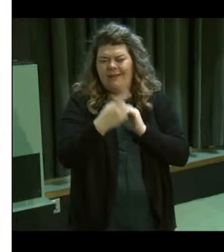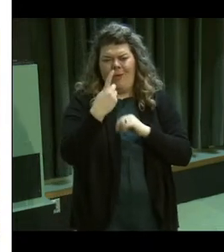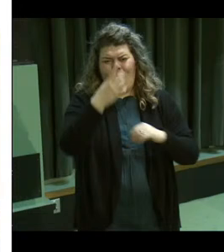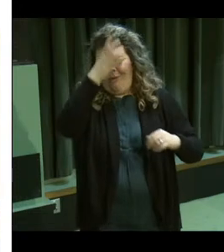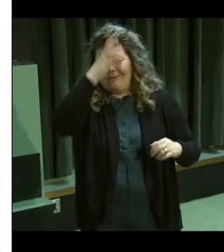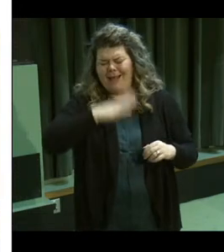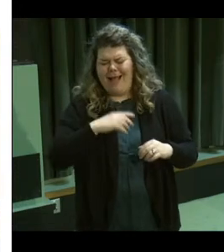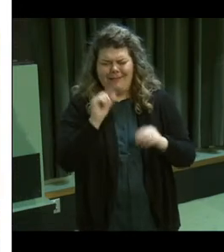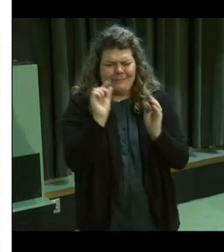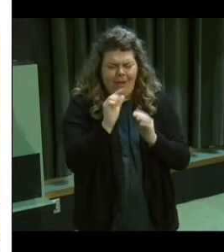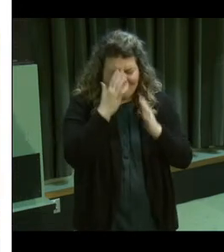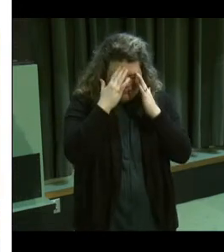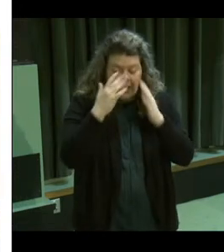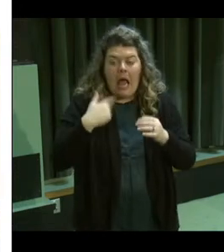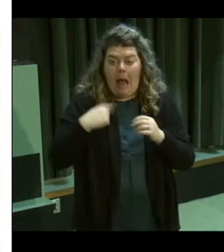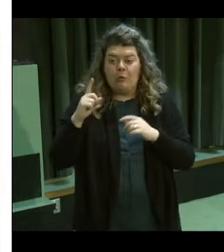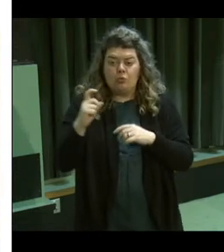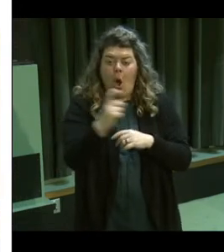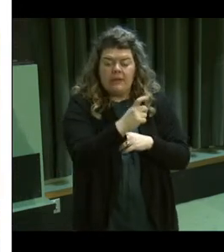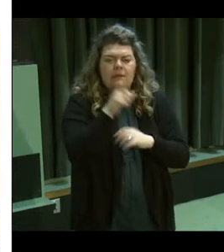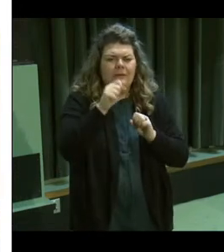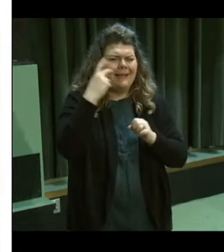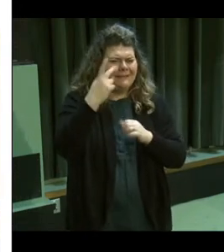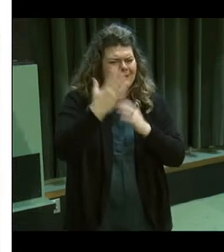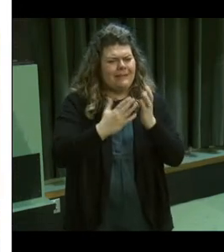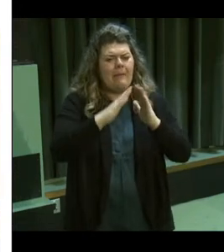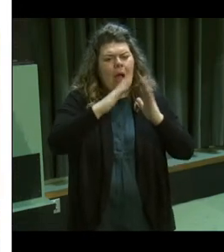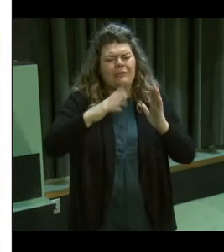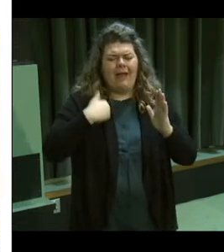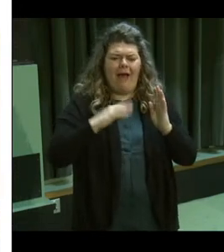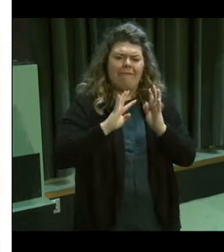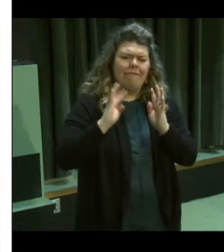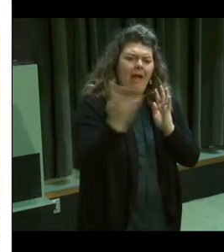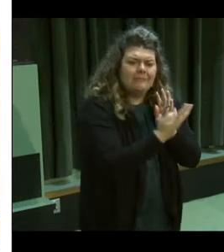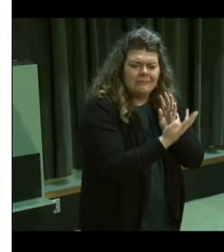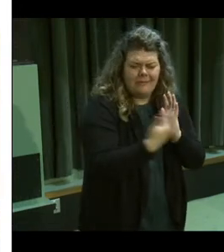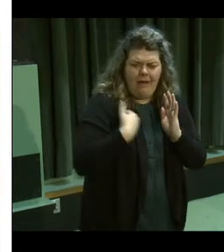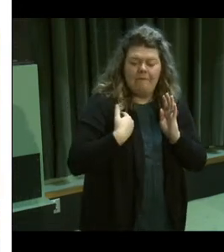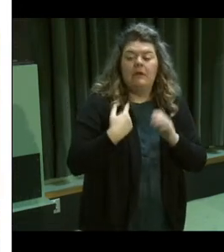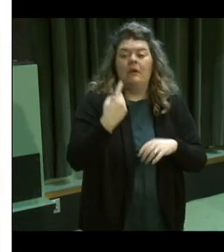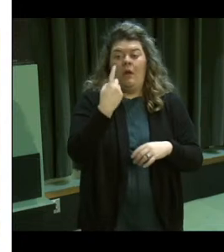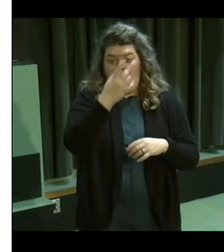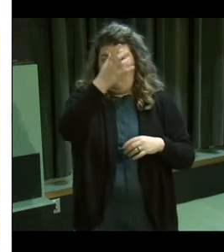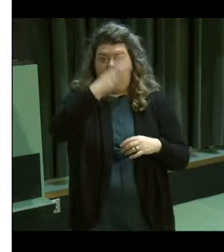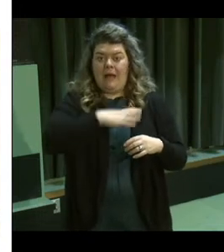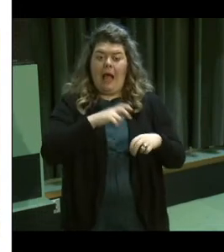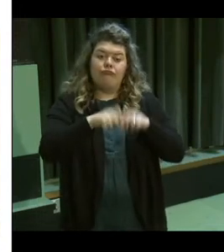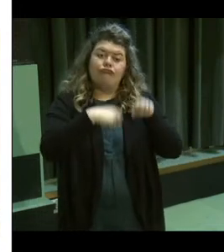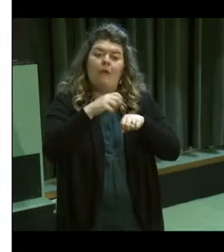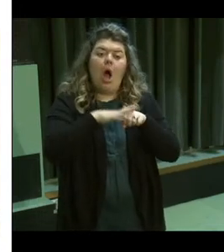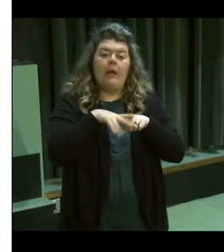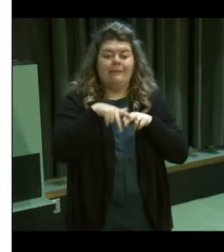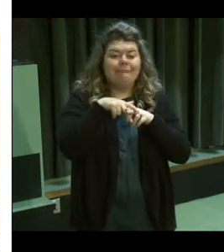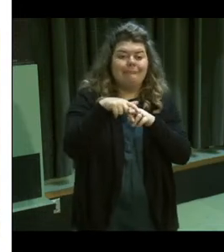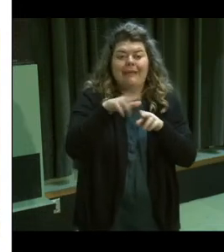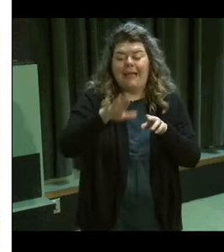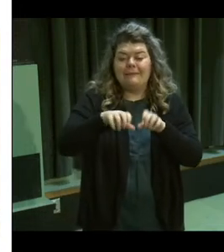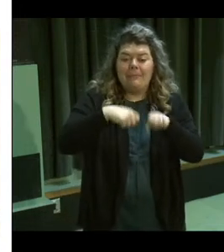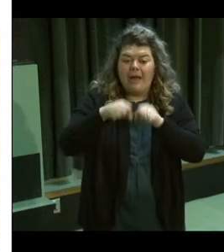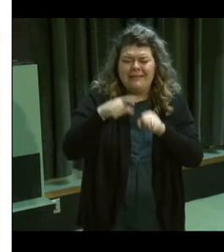you know, I was walking around as you could see, some houses